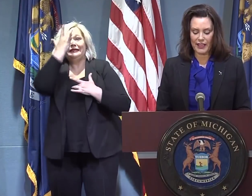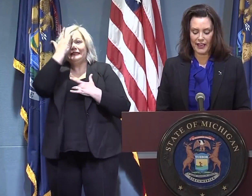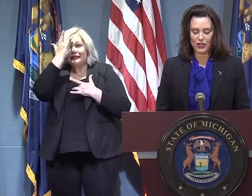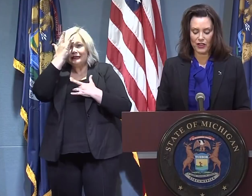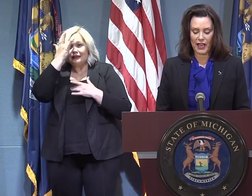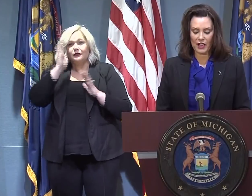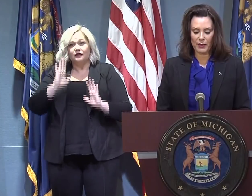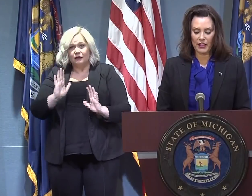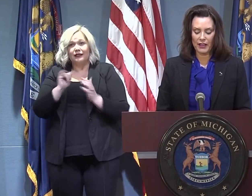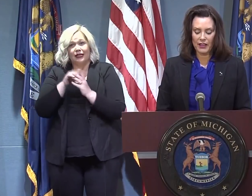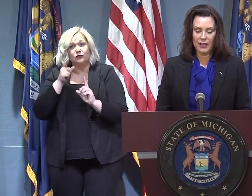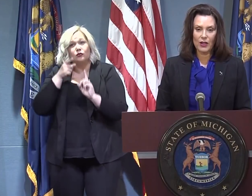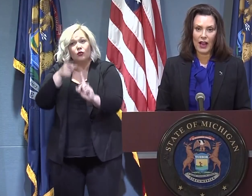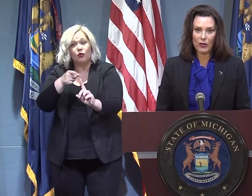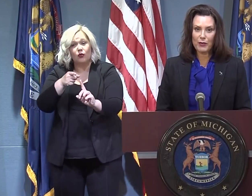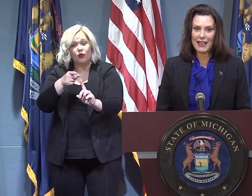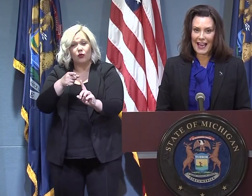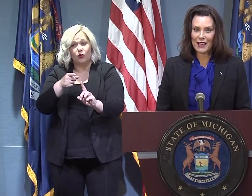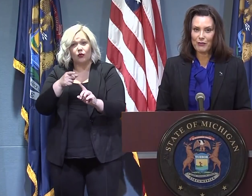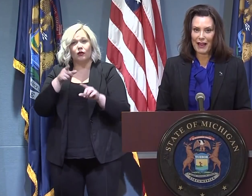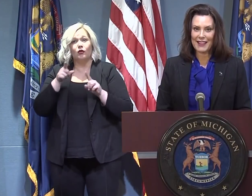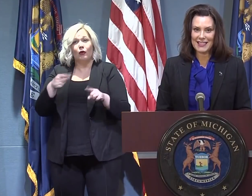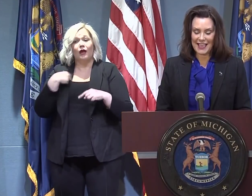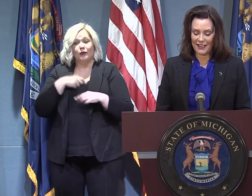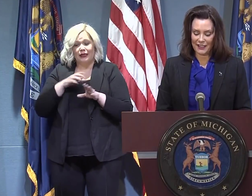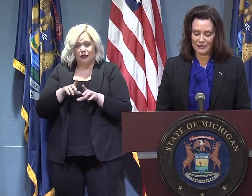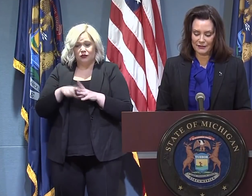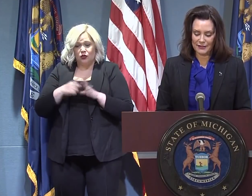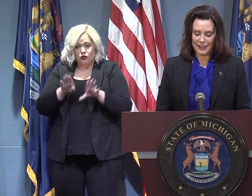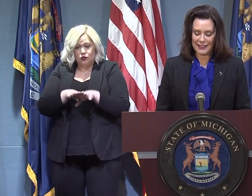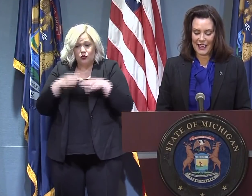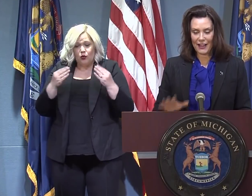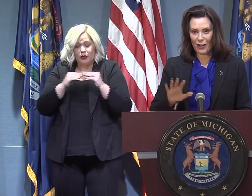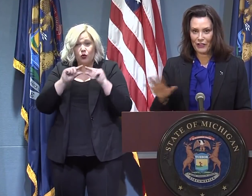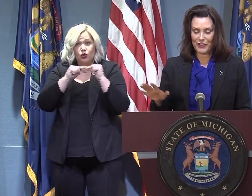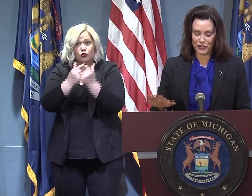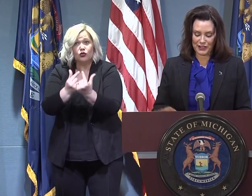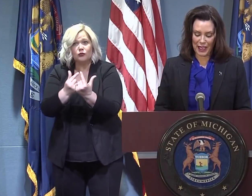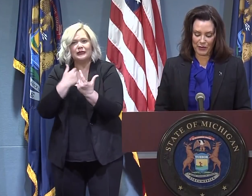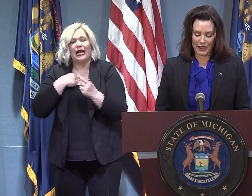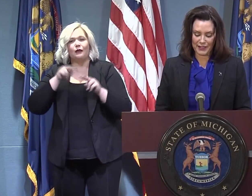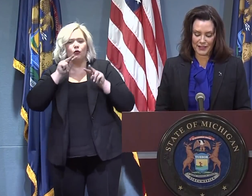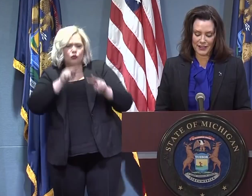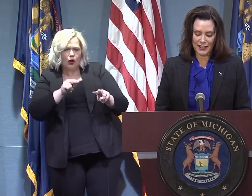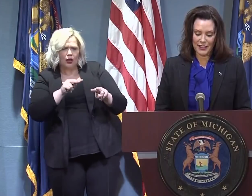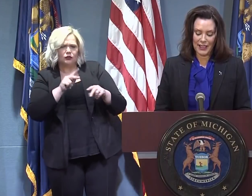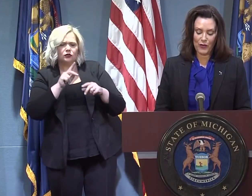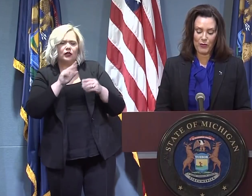IT SPREAD, WE CAN CONTAIN. IT AS WE MOVE THROUGH THE PROCESS AND GRADUALLY E ENGAGE